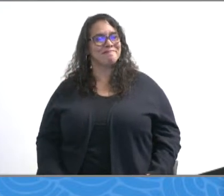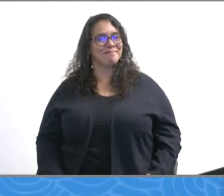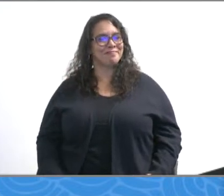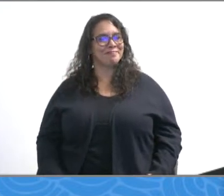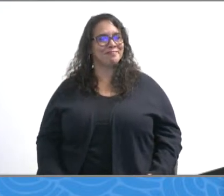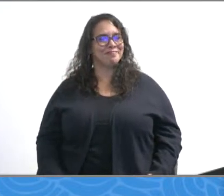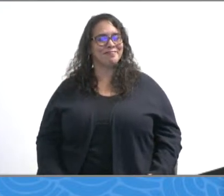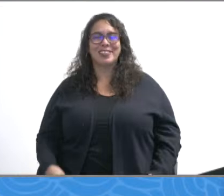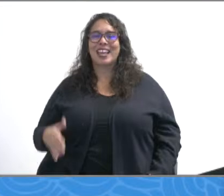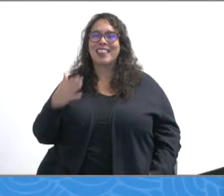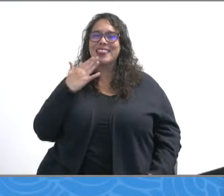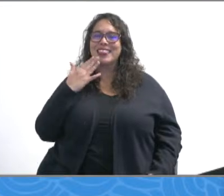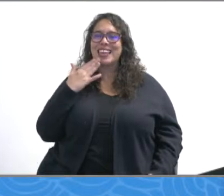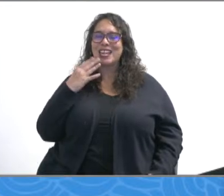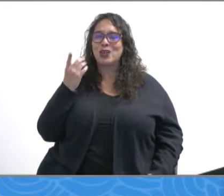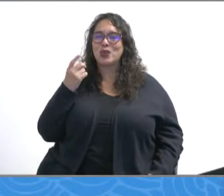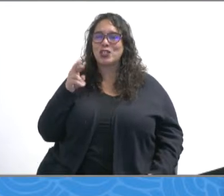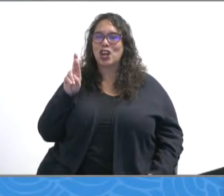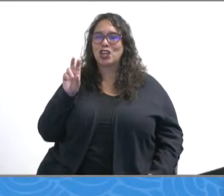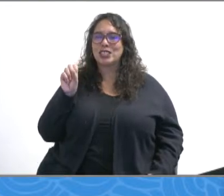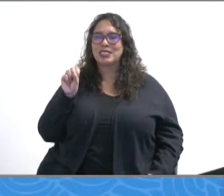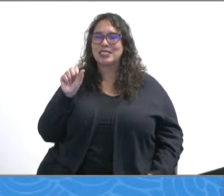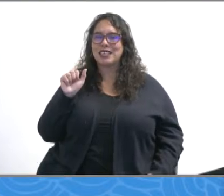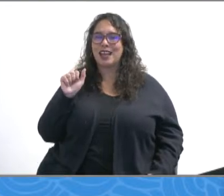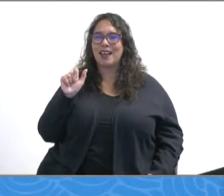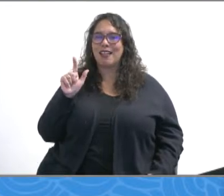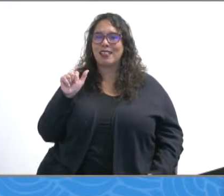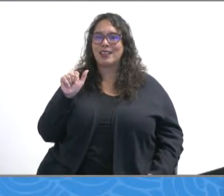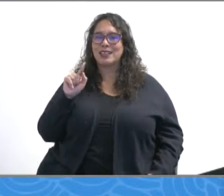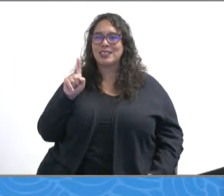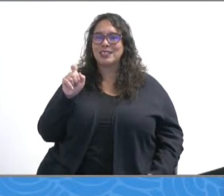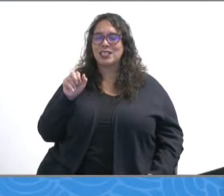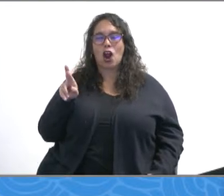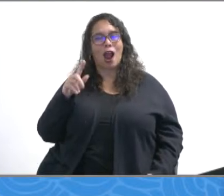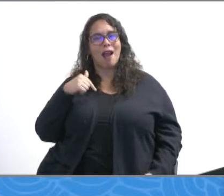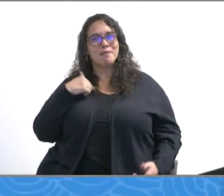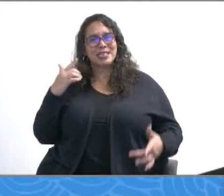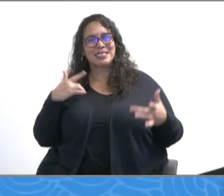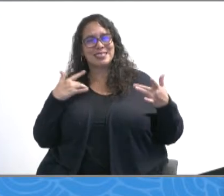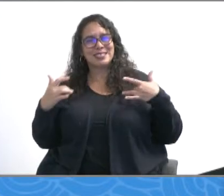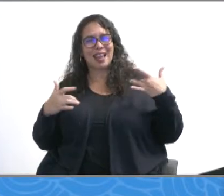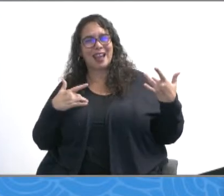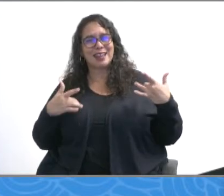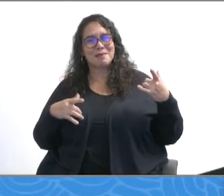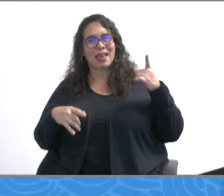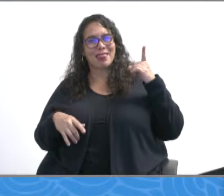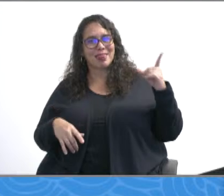Thank you, Dr. Salazar. I'm excited about this graphic because we've been trying to put together